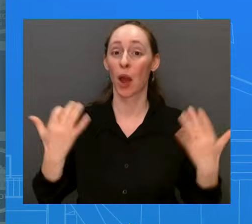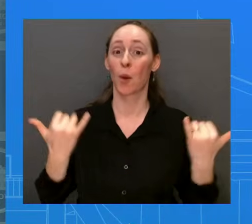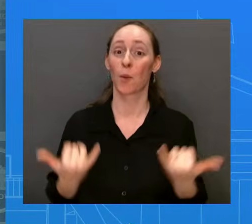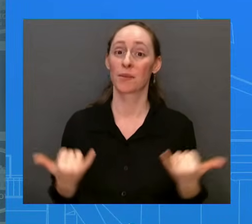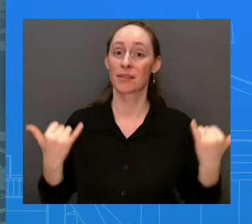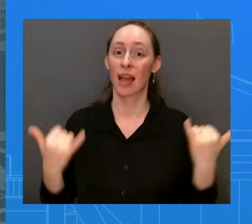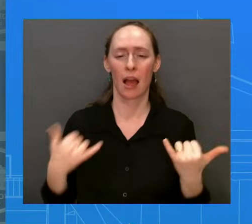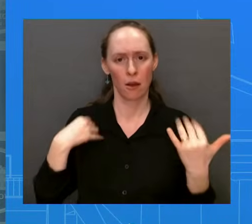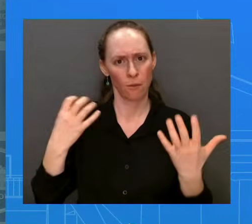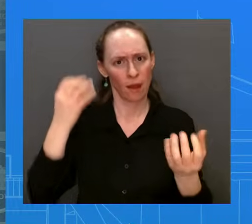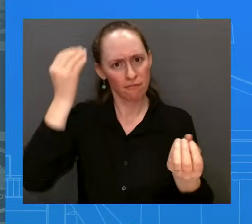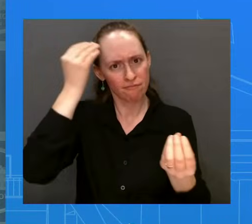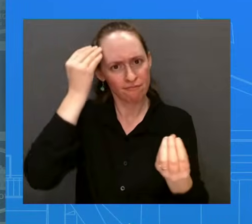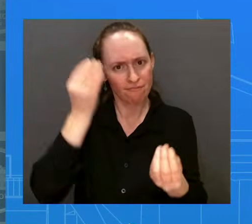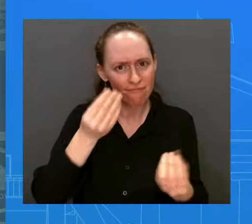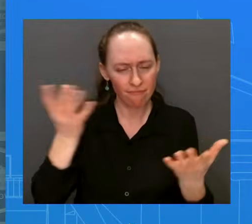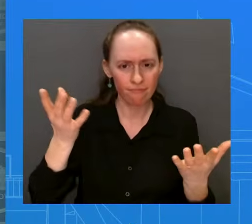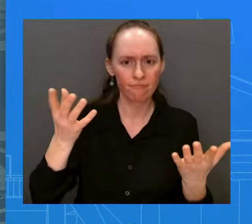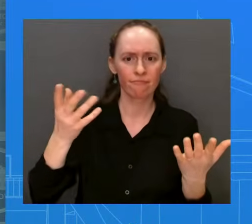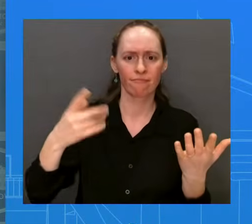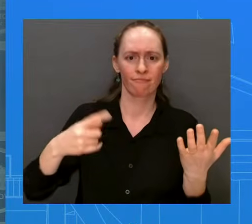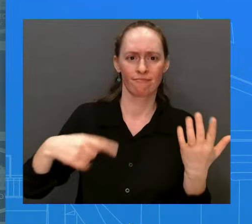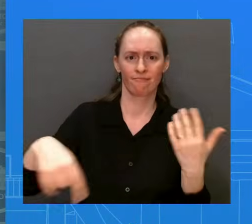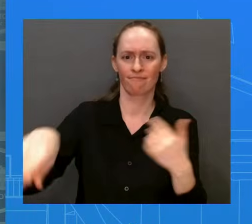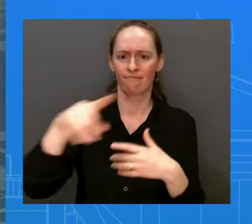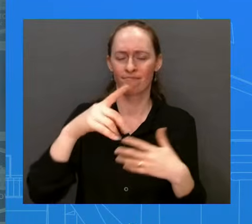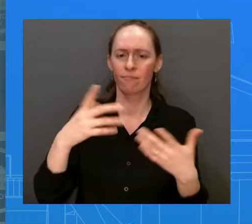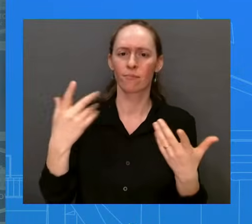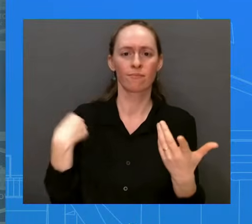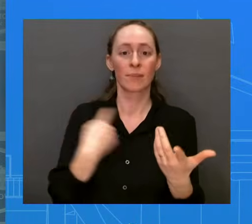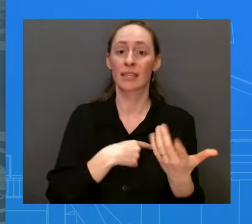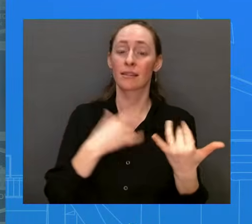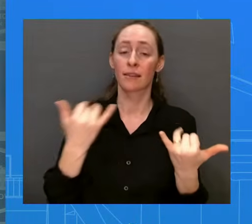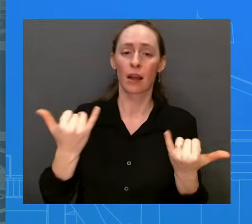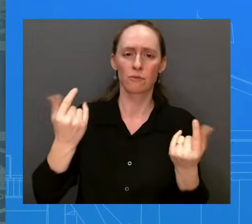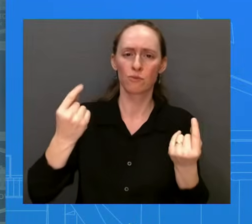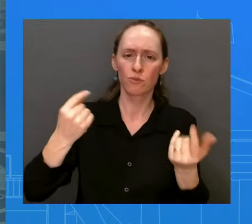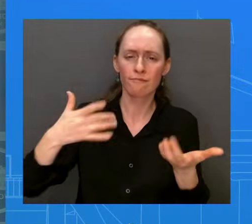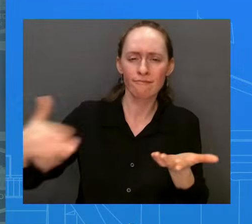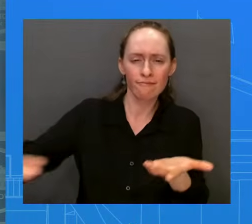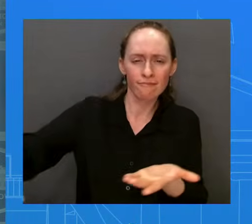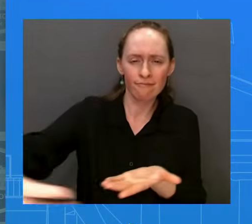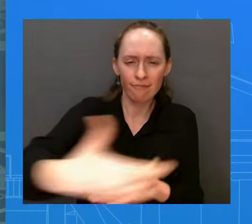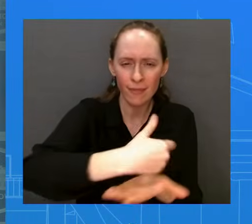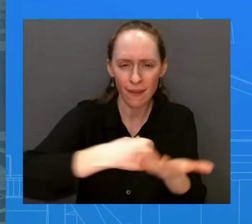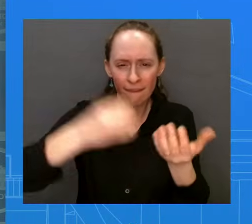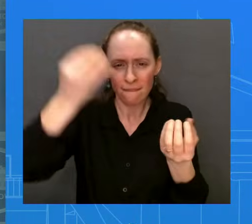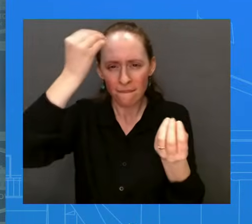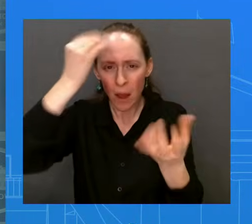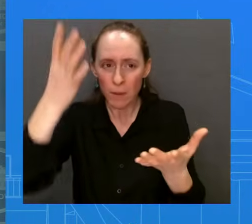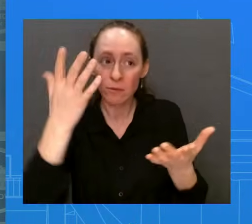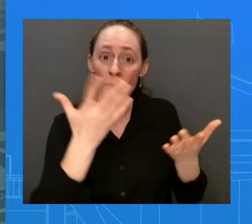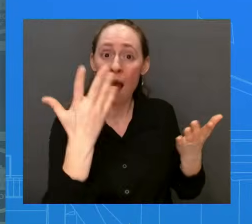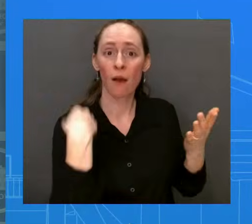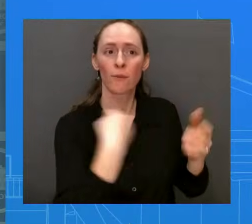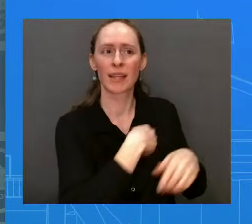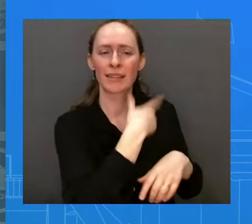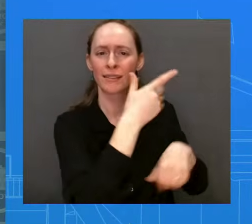that the United States Air Force shot down over the last few days, as well as that of the spy balloon belonging to the People's Republic of China.